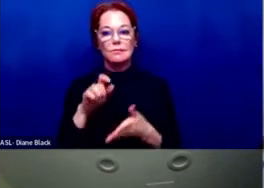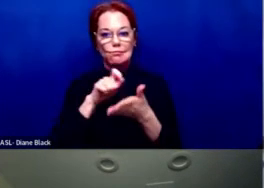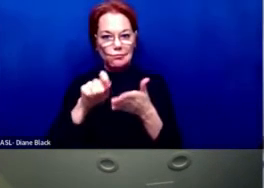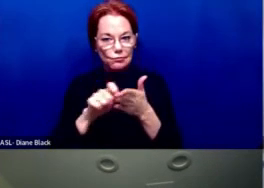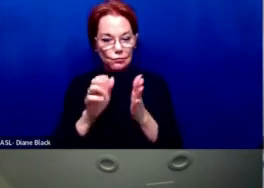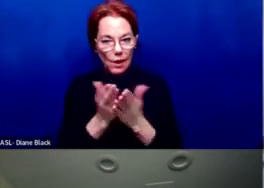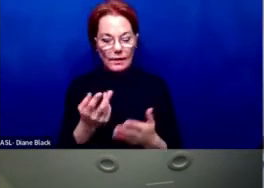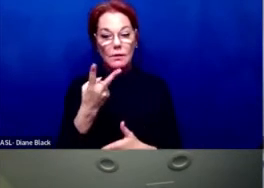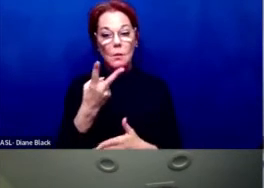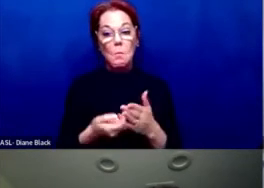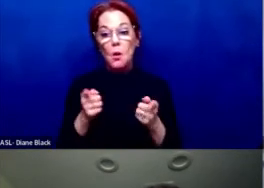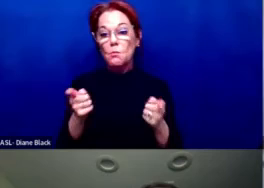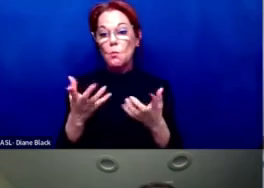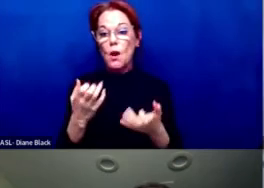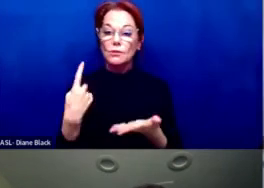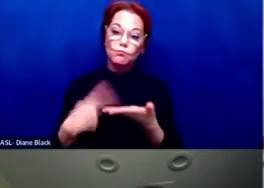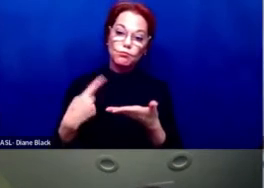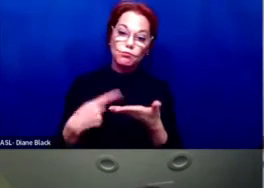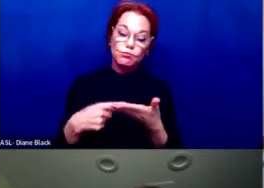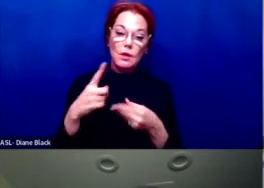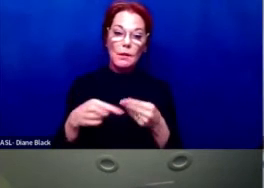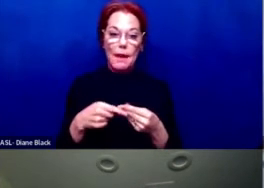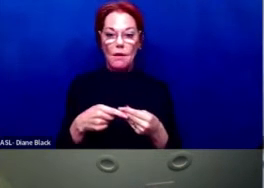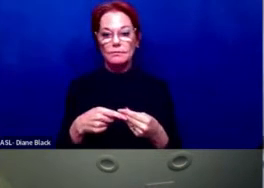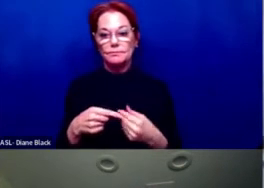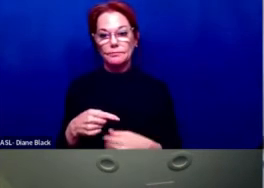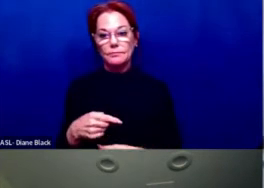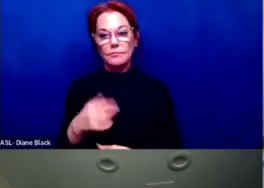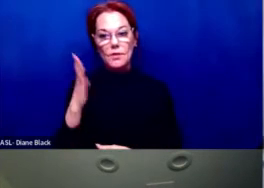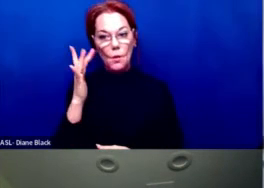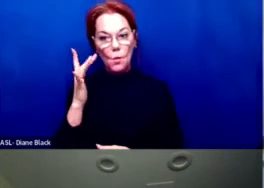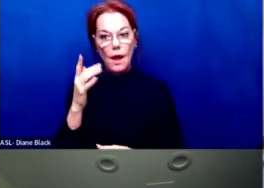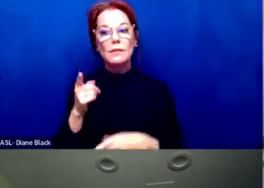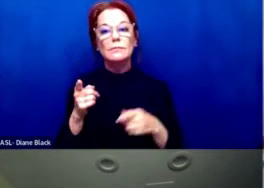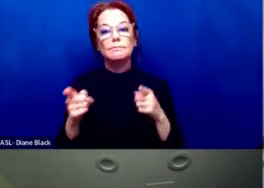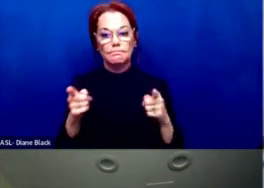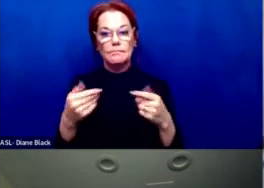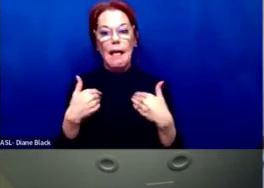talk about this as to people who have sustained brain injuries